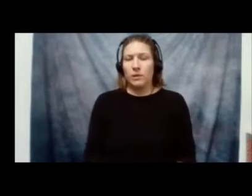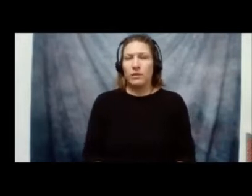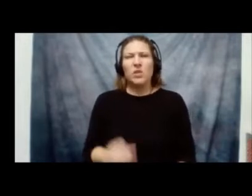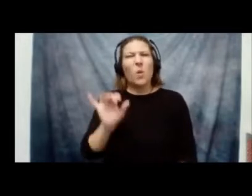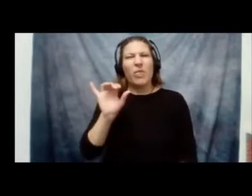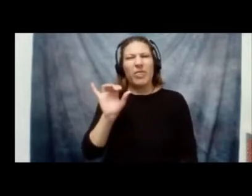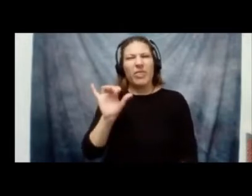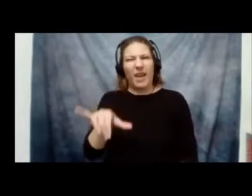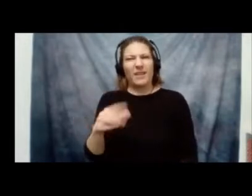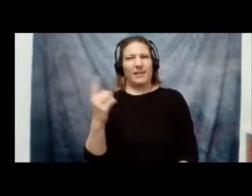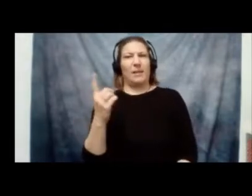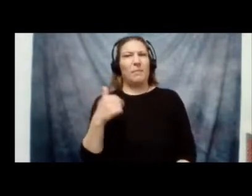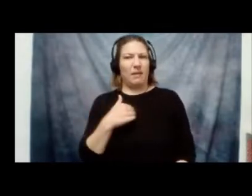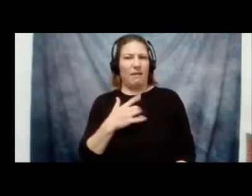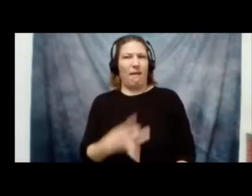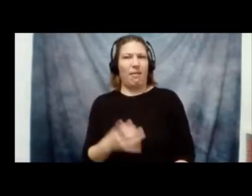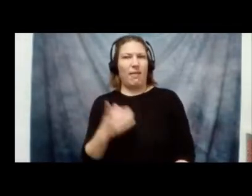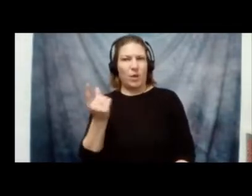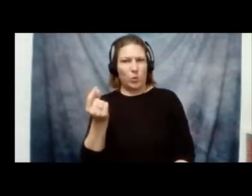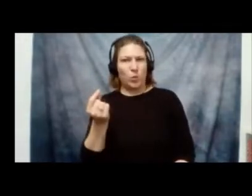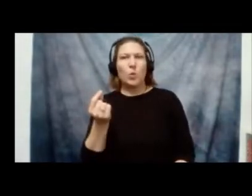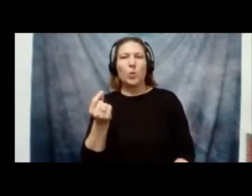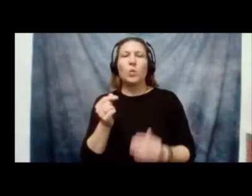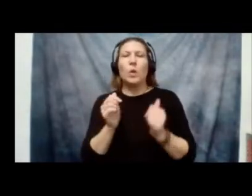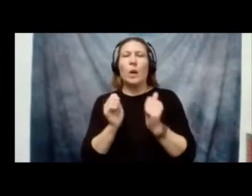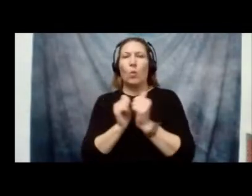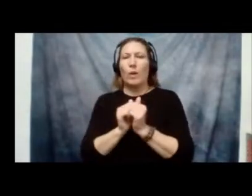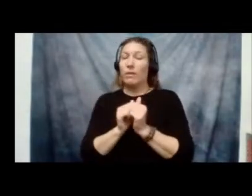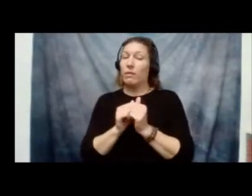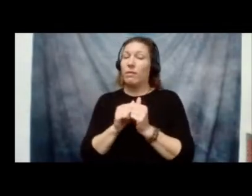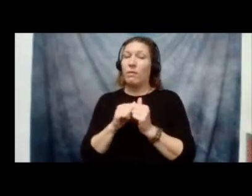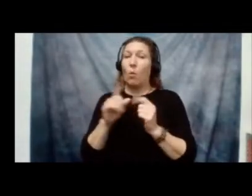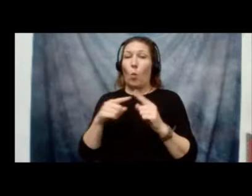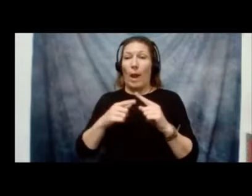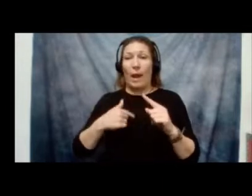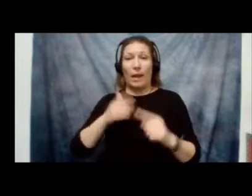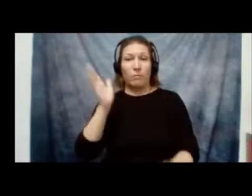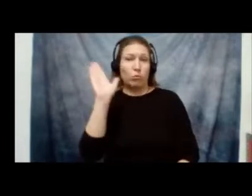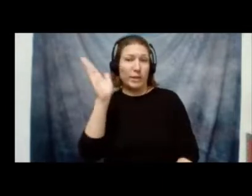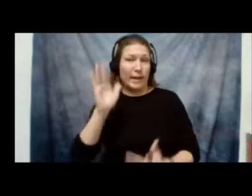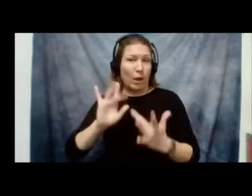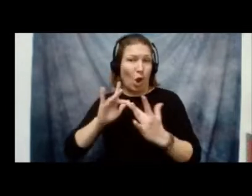especially in a virtual environment i know that a lot of platforms have closed captioning now